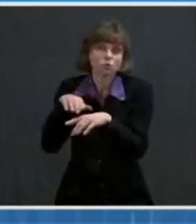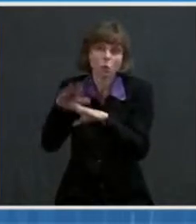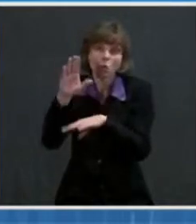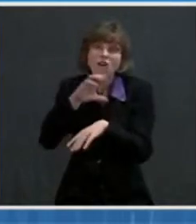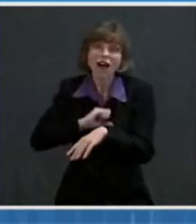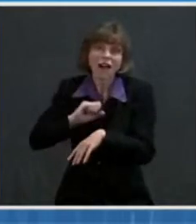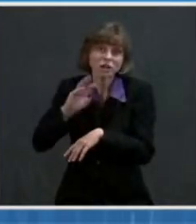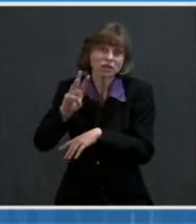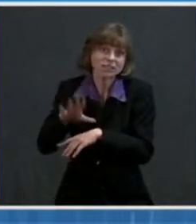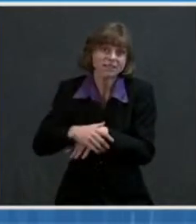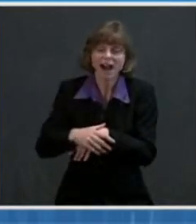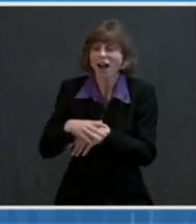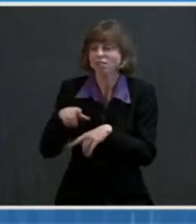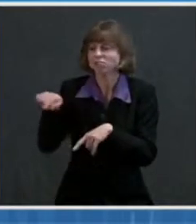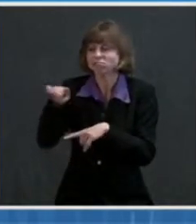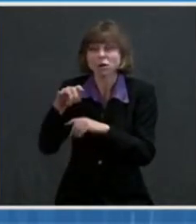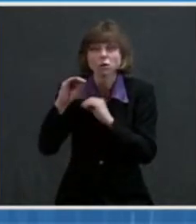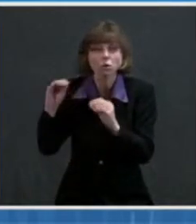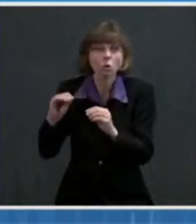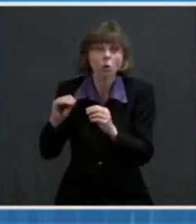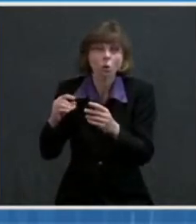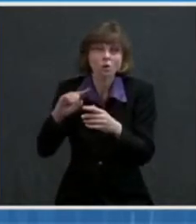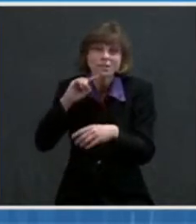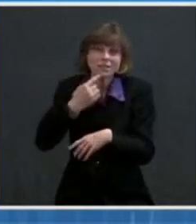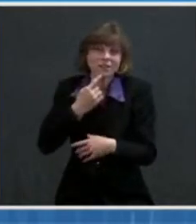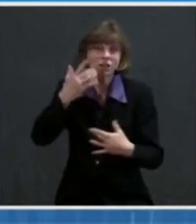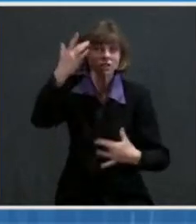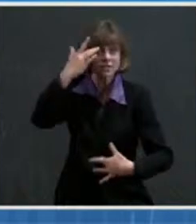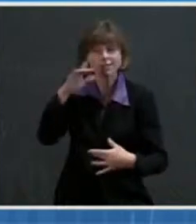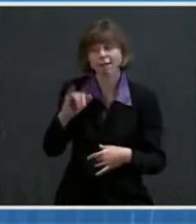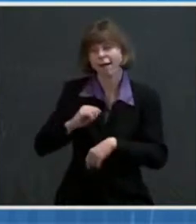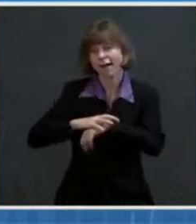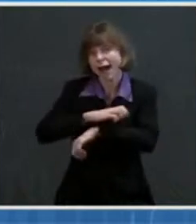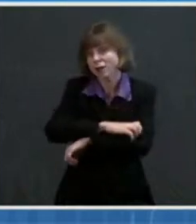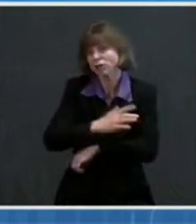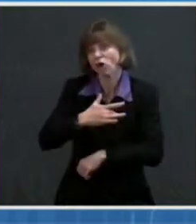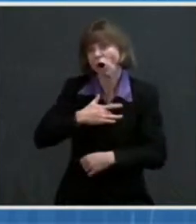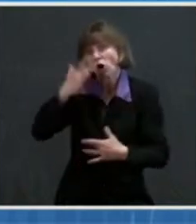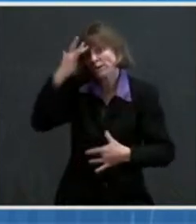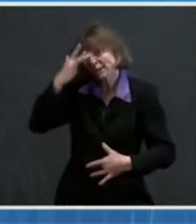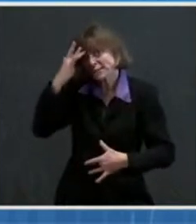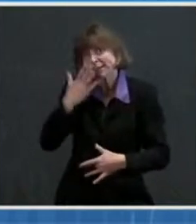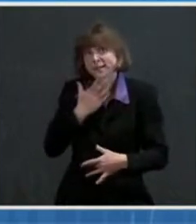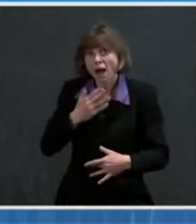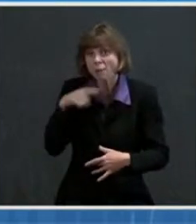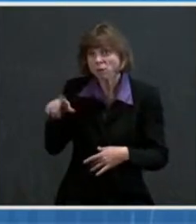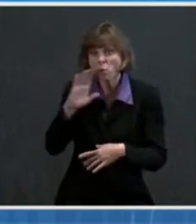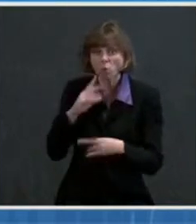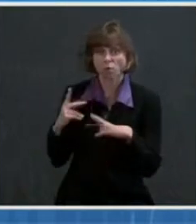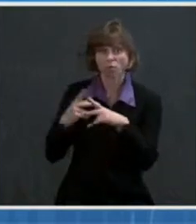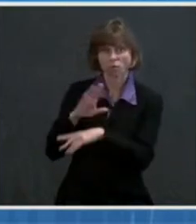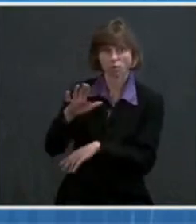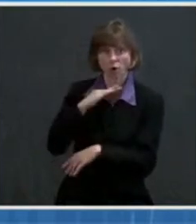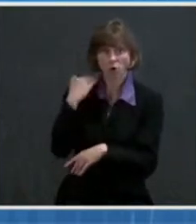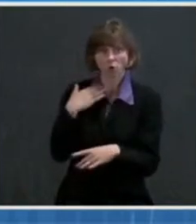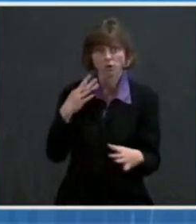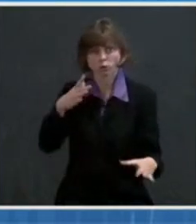HOUSE-HOLD, FOR EXAMPLE ARE AN ADULT OVER AGE 65 OR HAVE BEEN UNDERLYING CONDITIONS SUCH AS